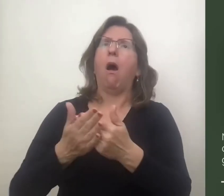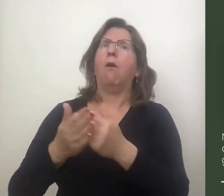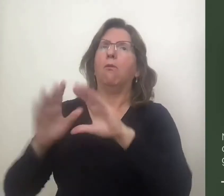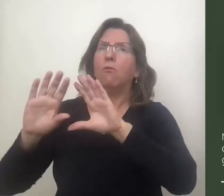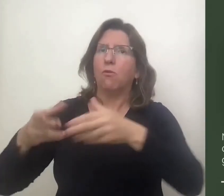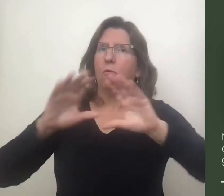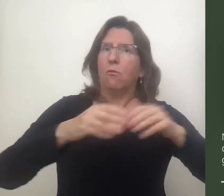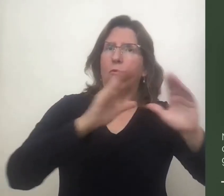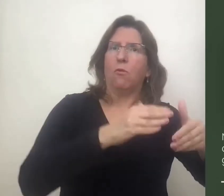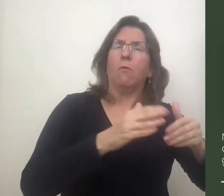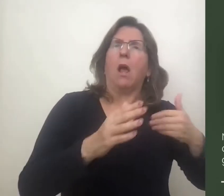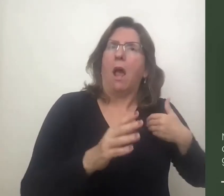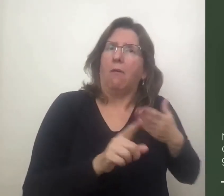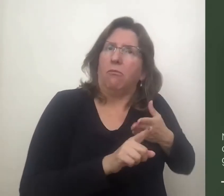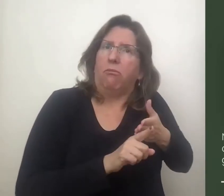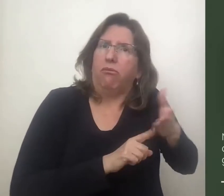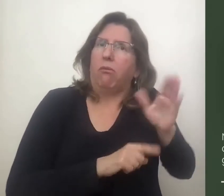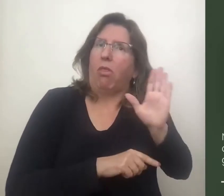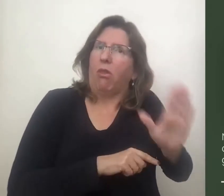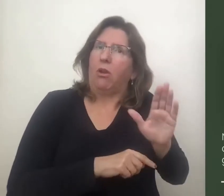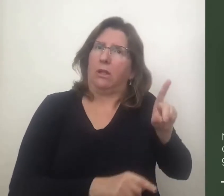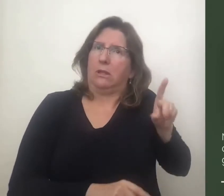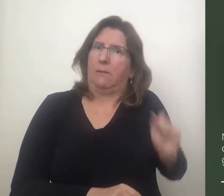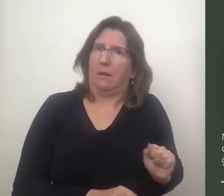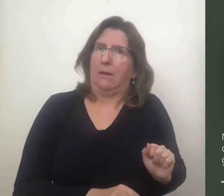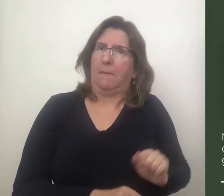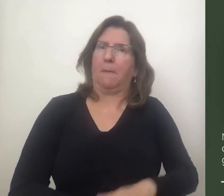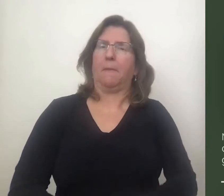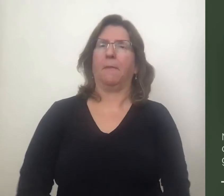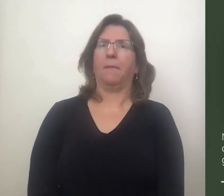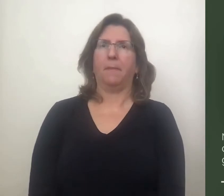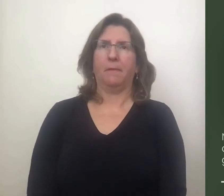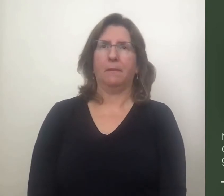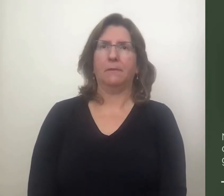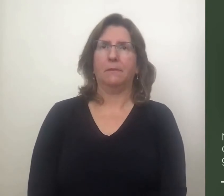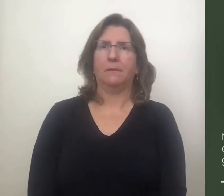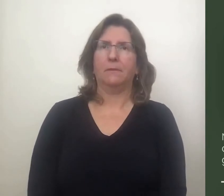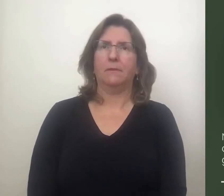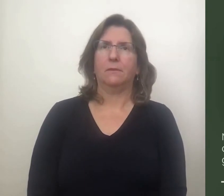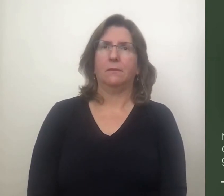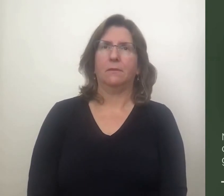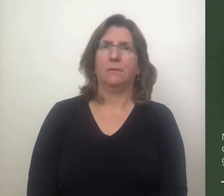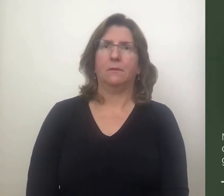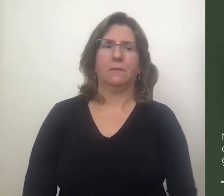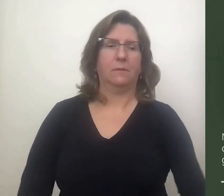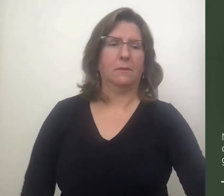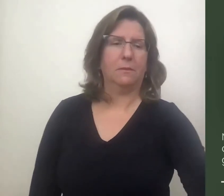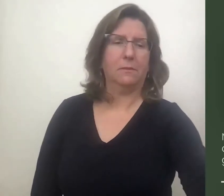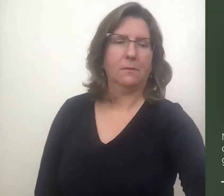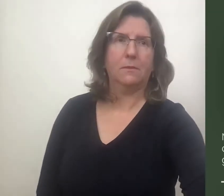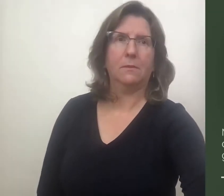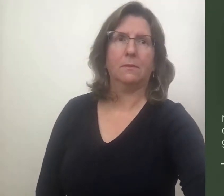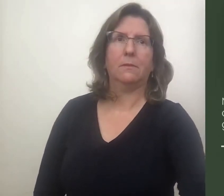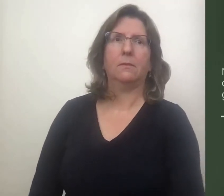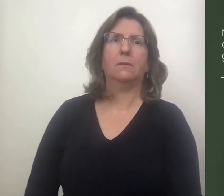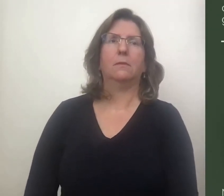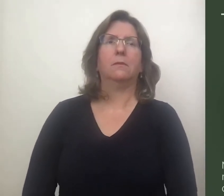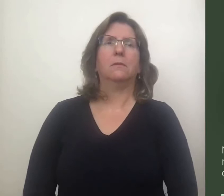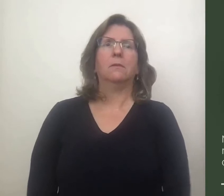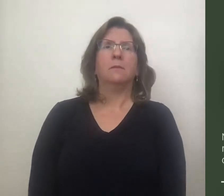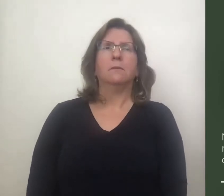keeping in mind the needs of those with various disabilities.